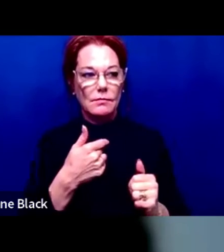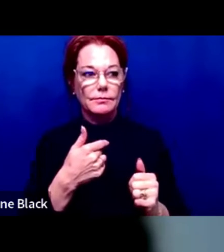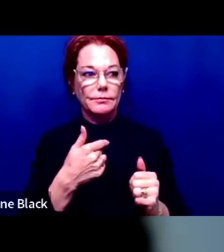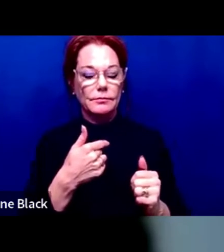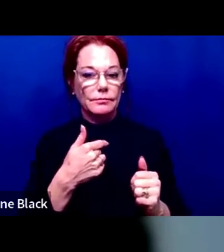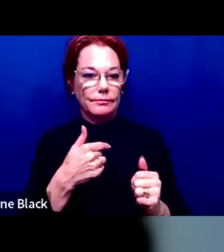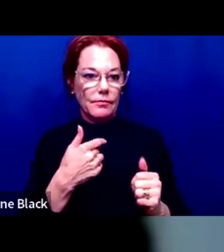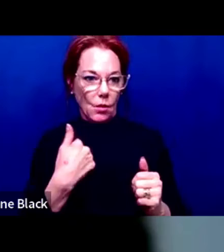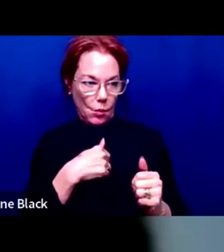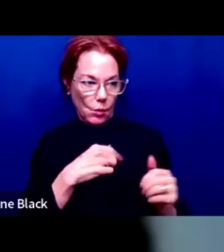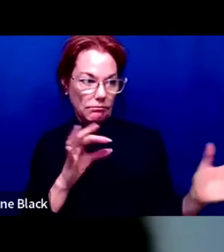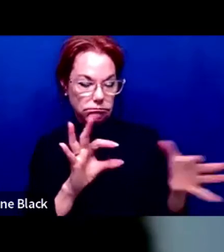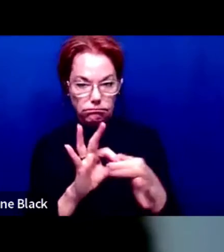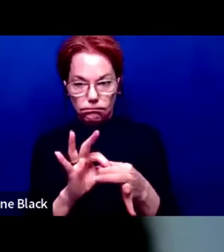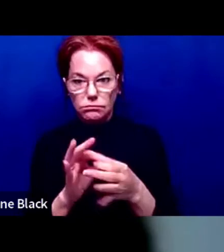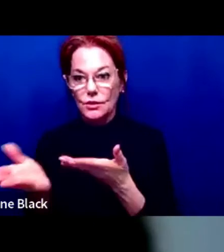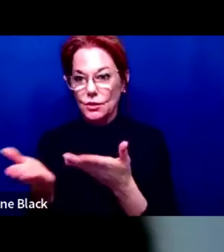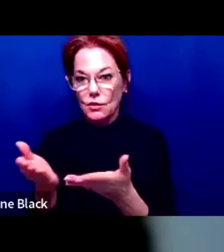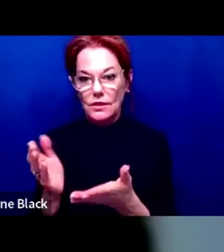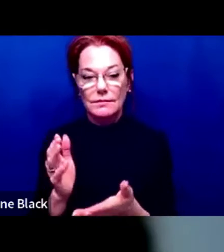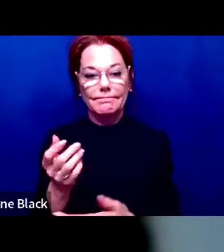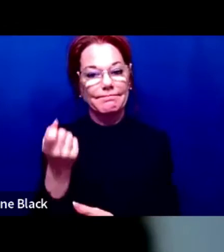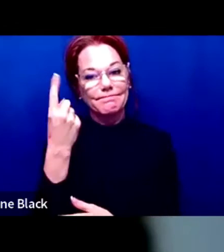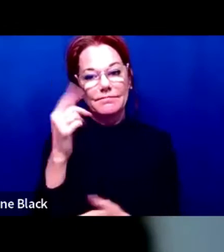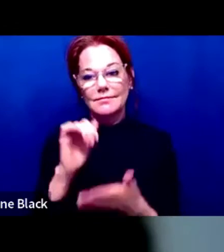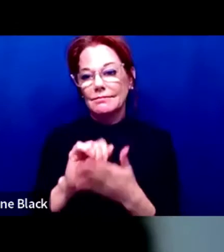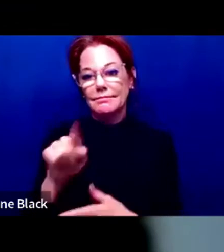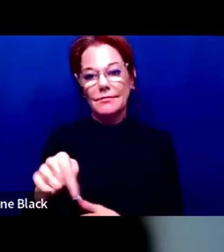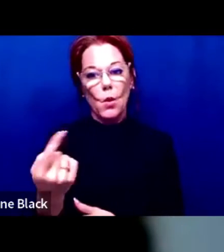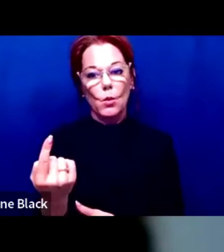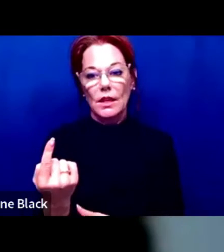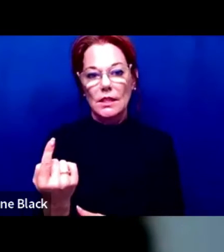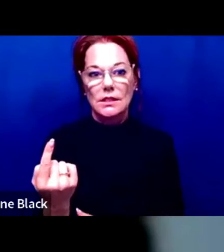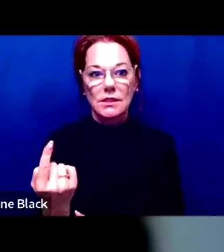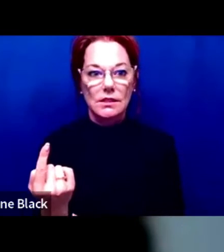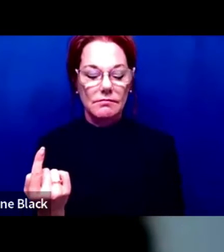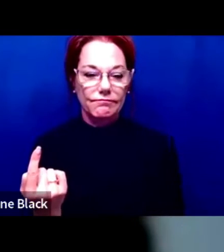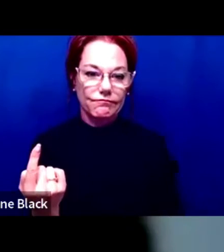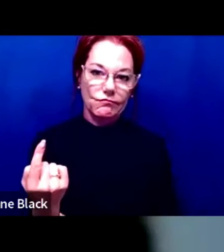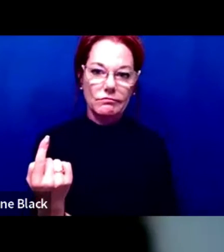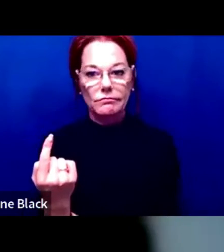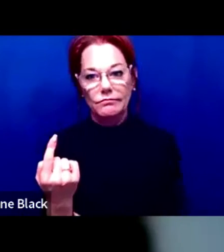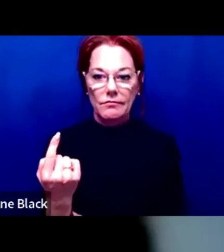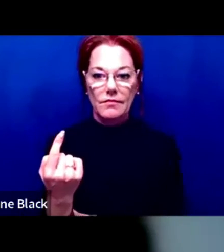services we can. But that's the only I guess, justice involved,